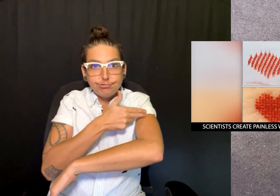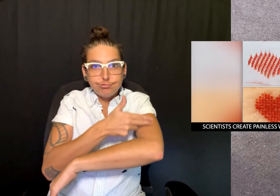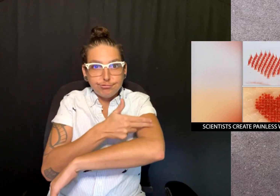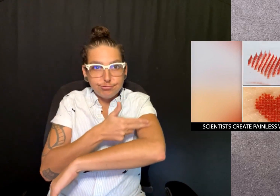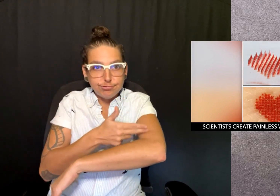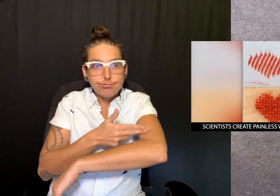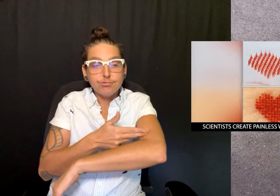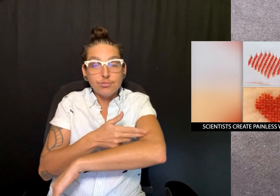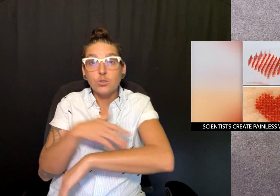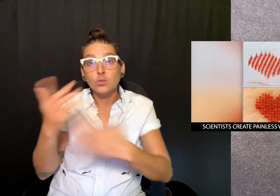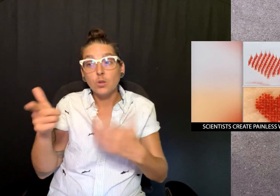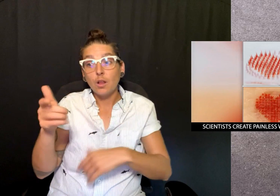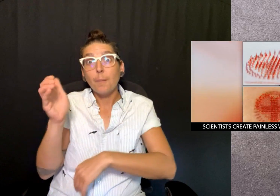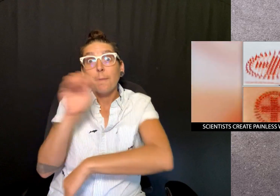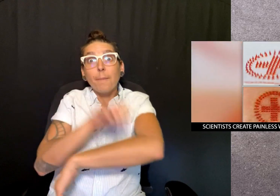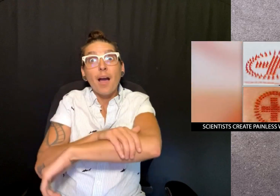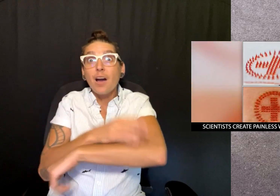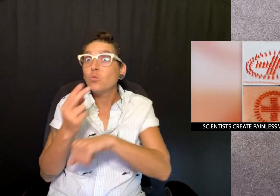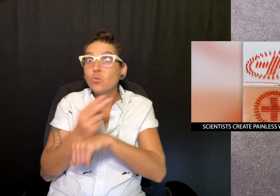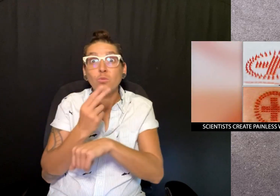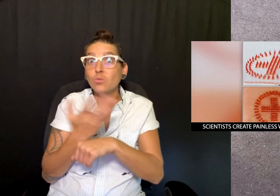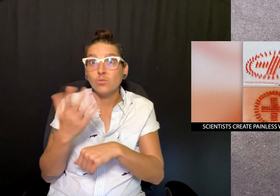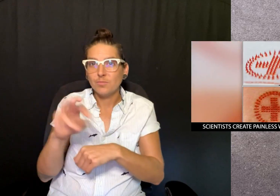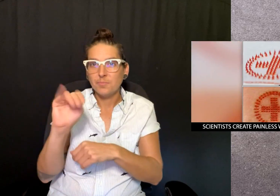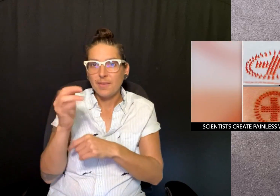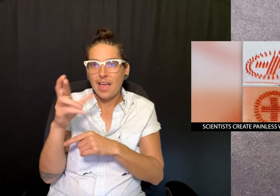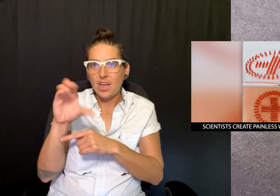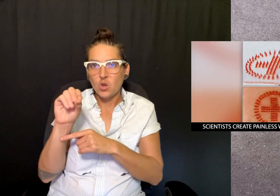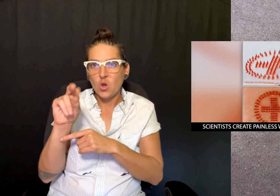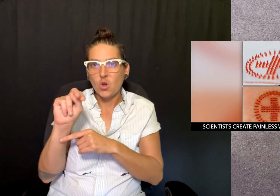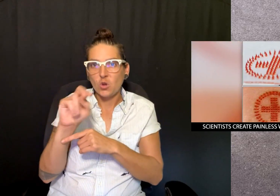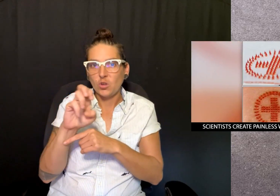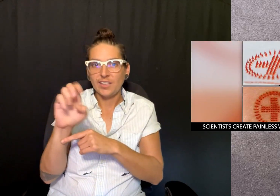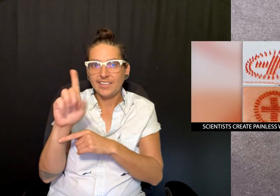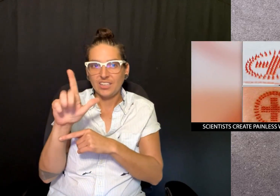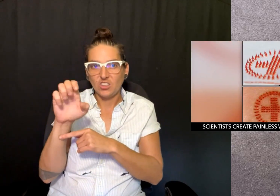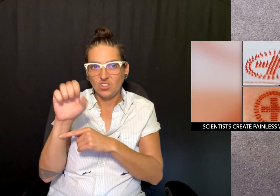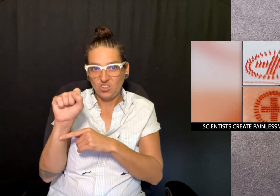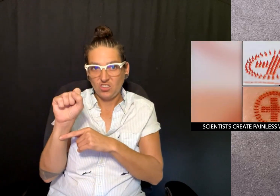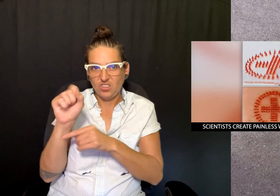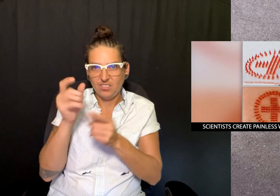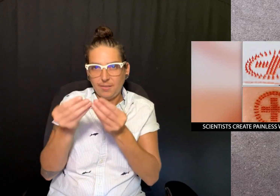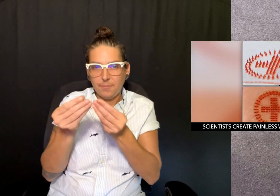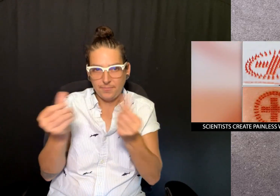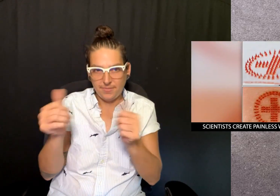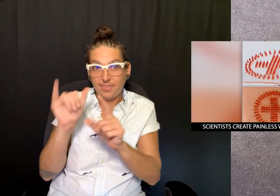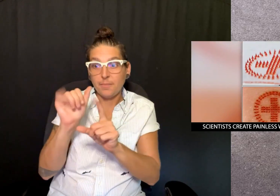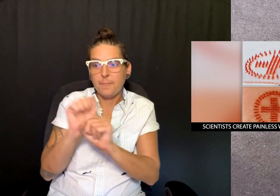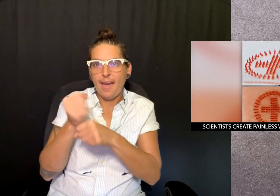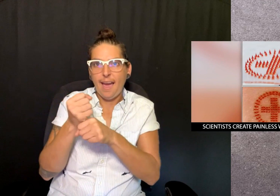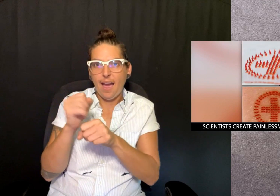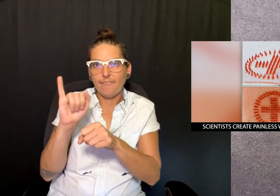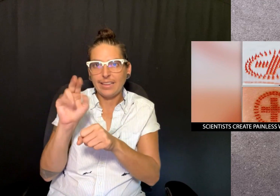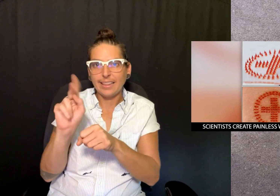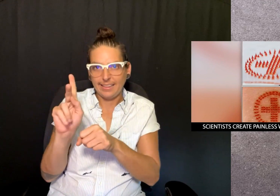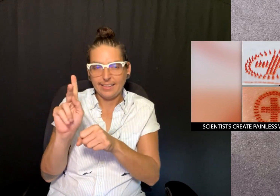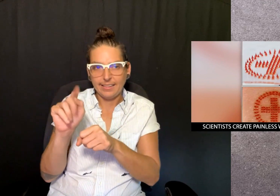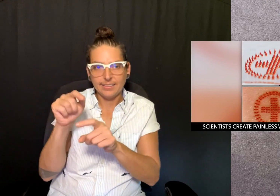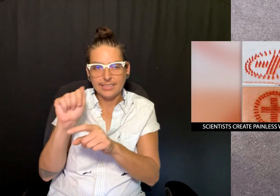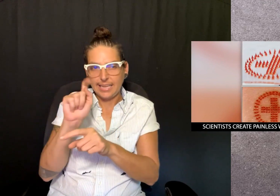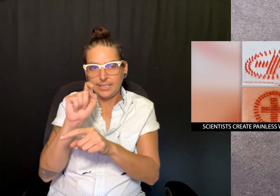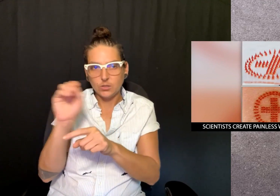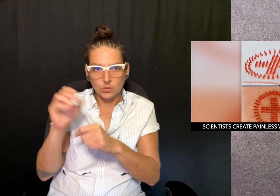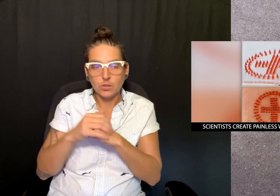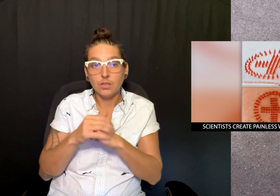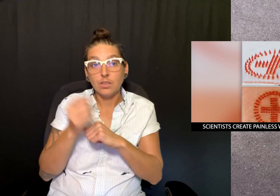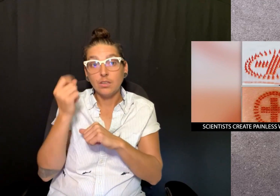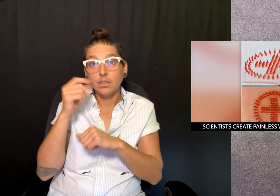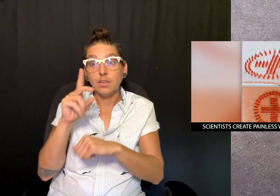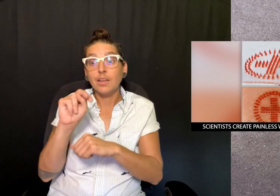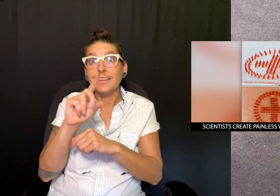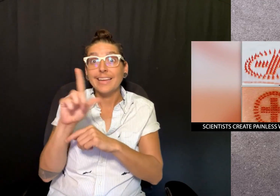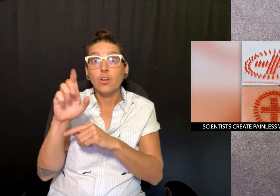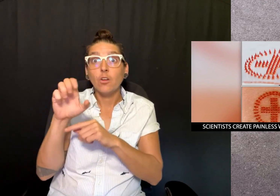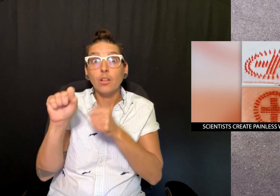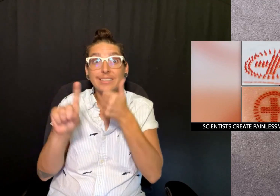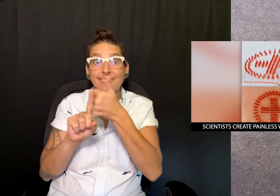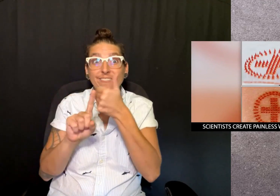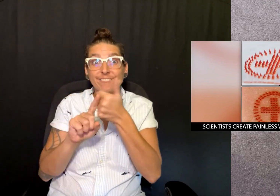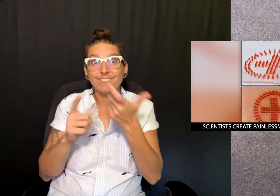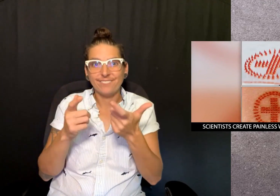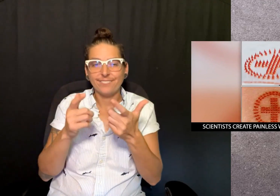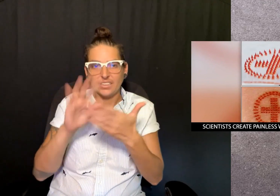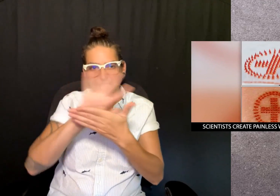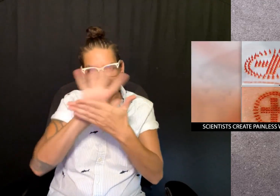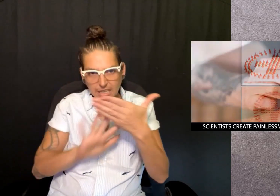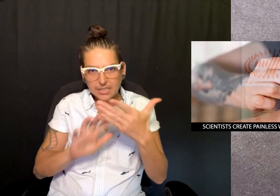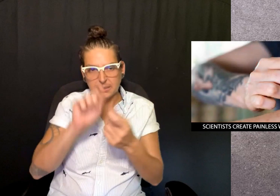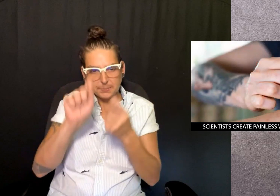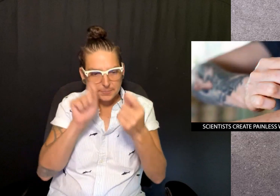patch uses microneedles made of tattoo ink the needles are arranged in a specific picture